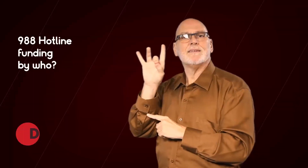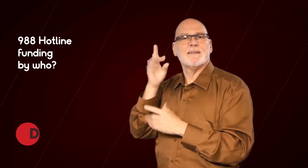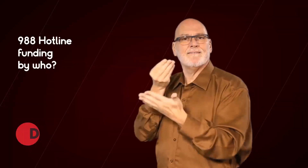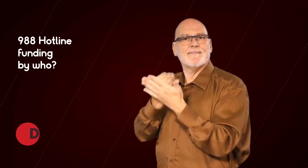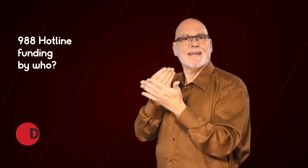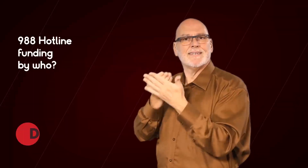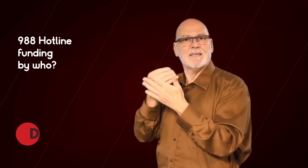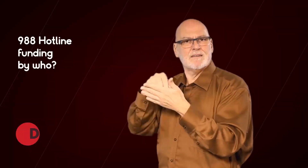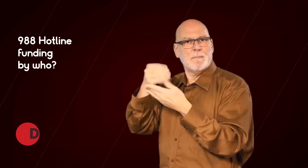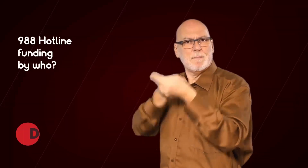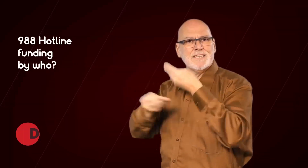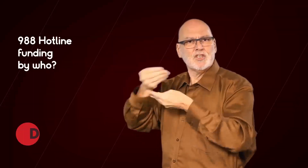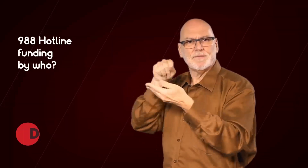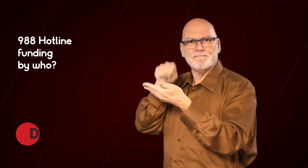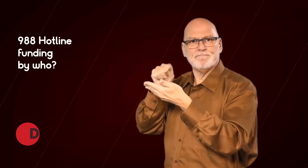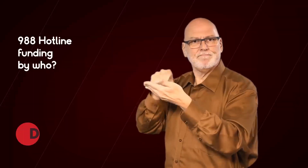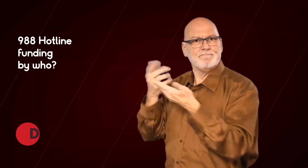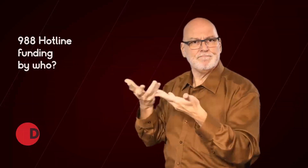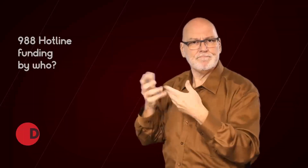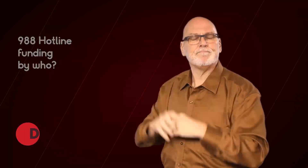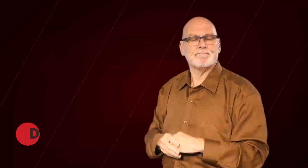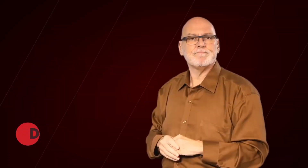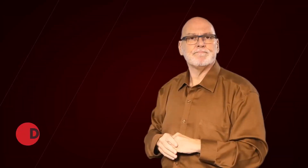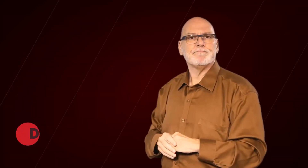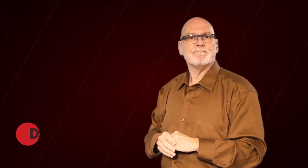funding in the budget.